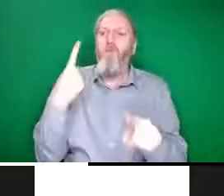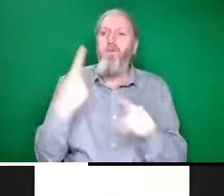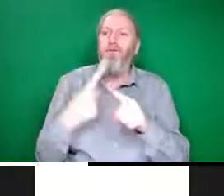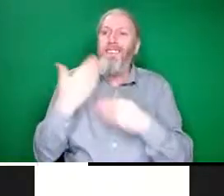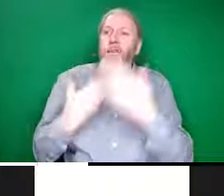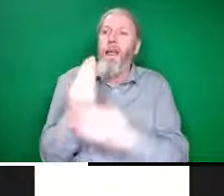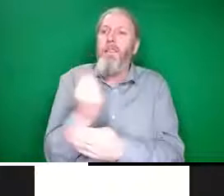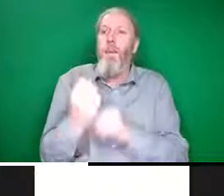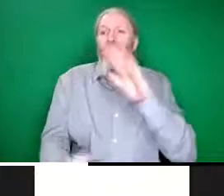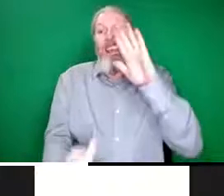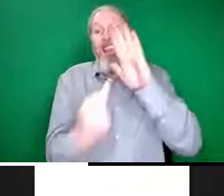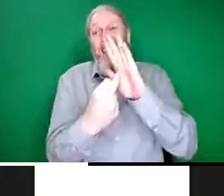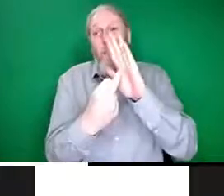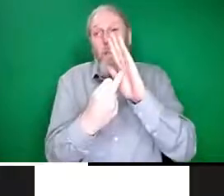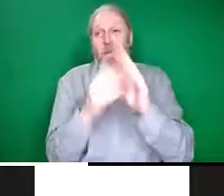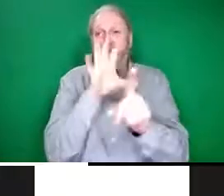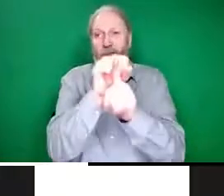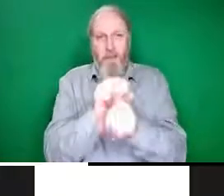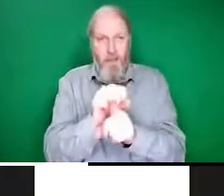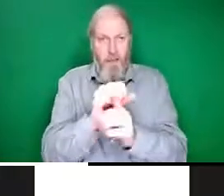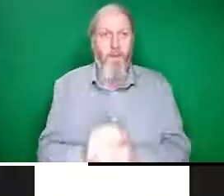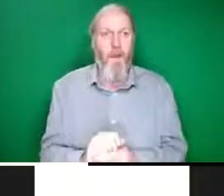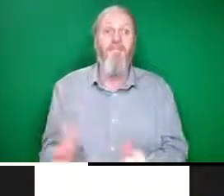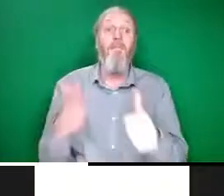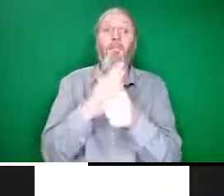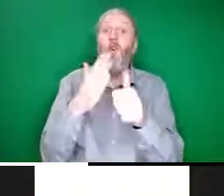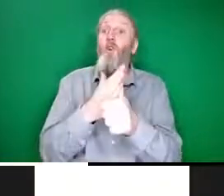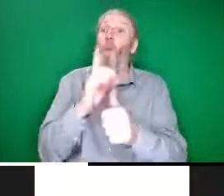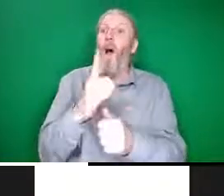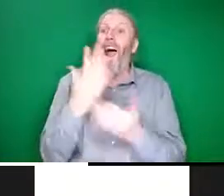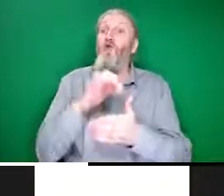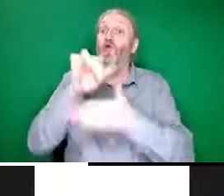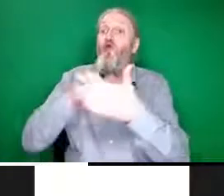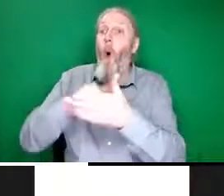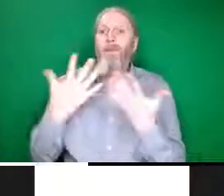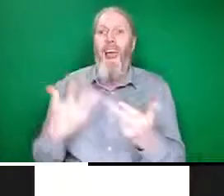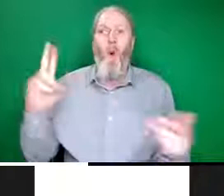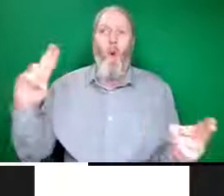these case studies of the examples of particularly interesting things that are happening across the region where these two factors come together.